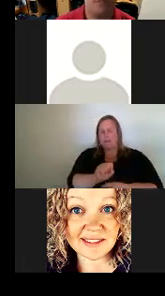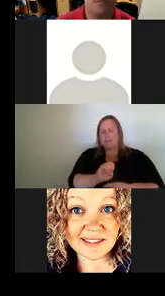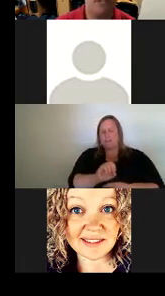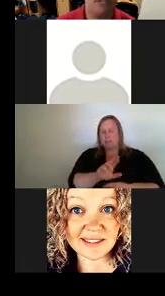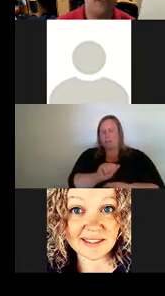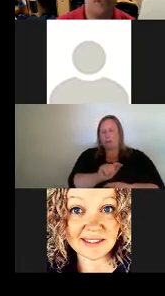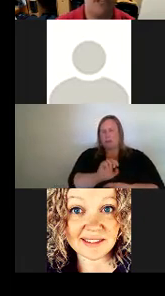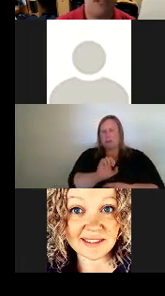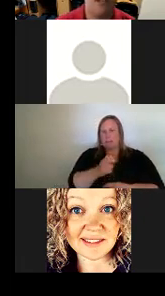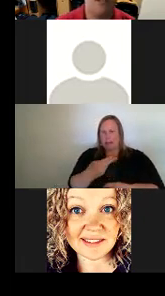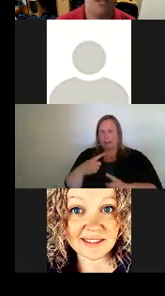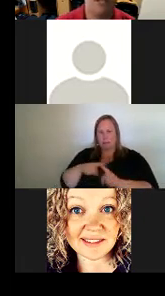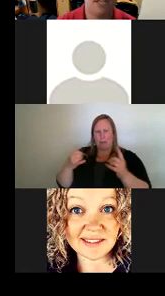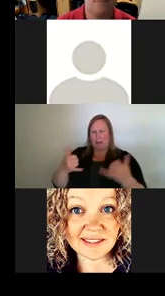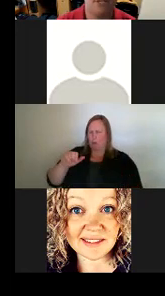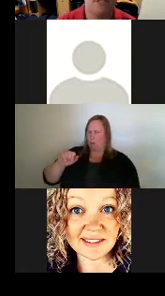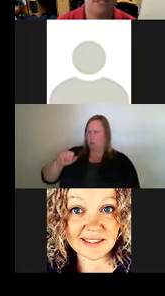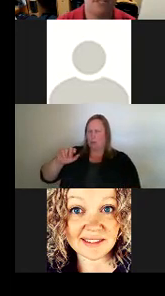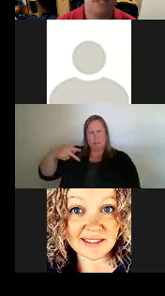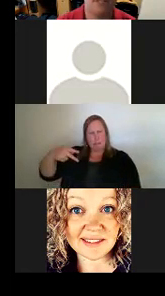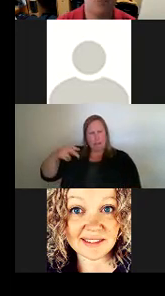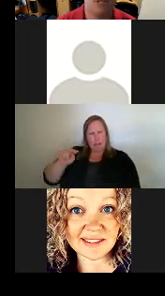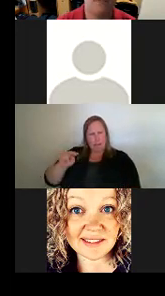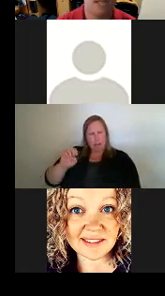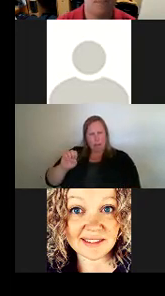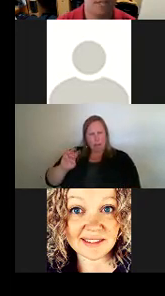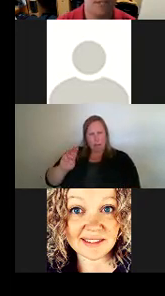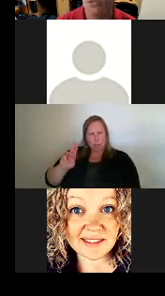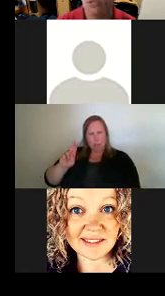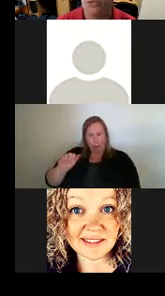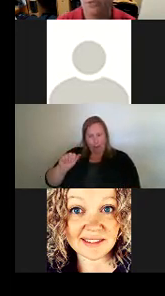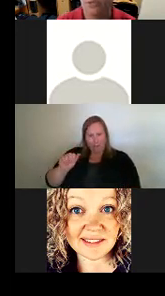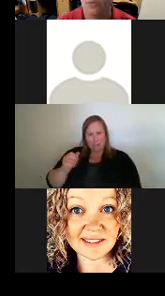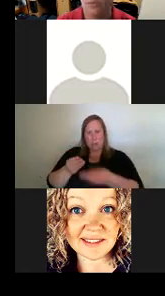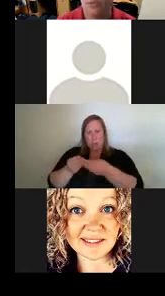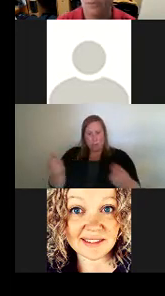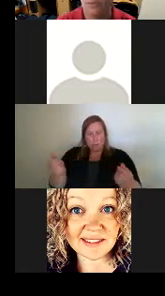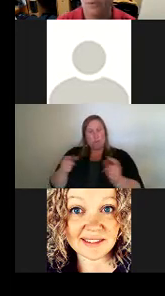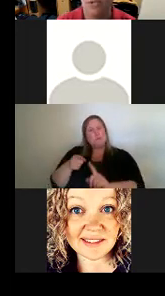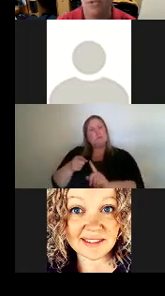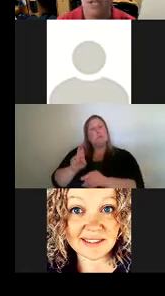IT'S ONE OF THE APPLICATIONS TO USE ON A WINDOWS COMPUTER.